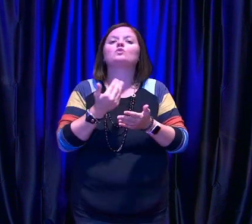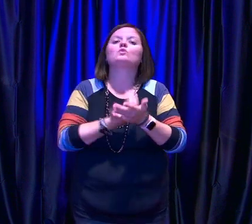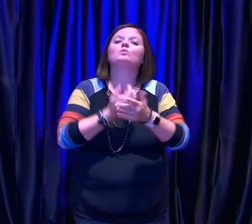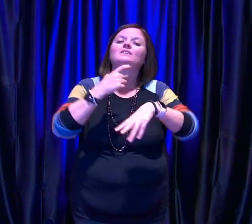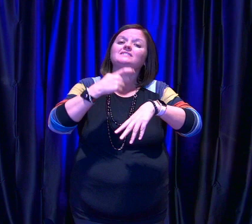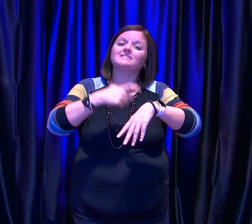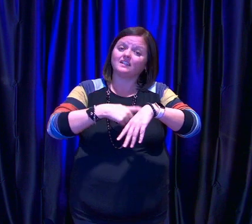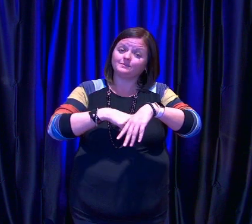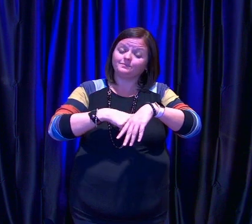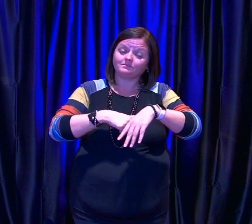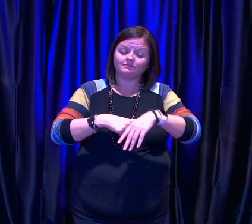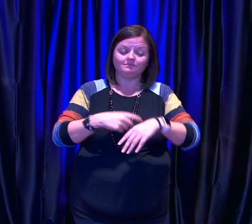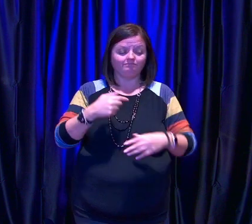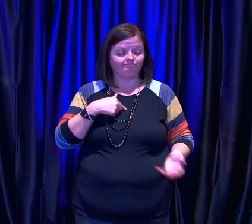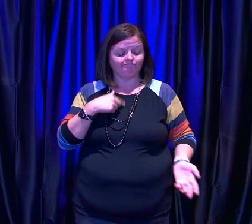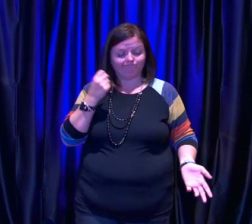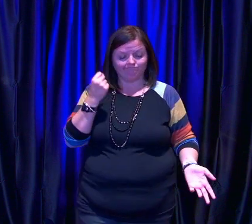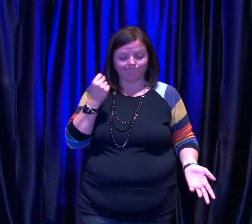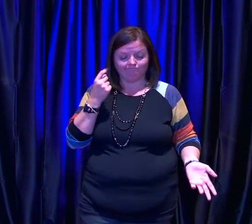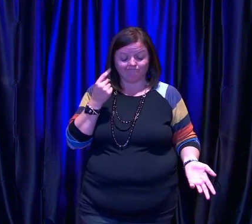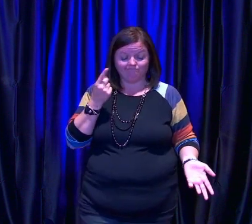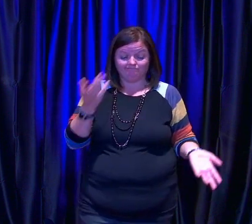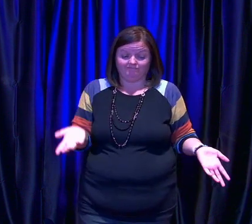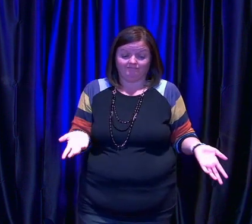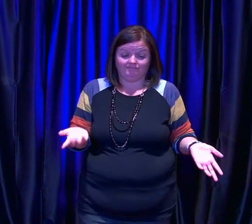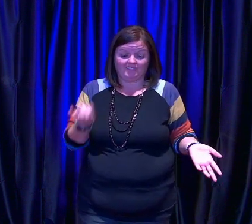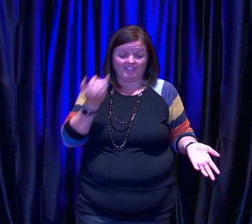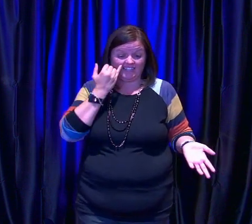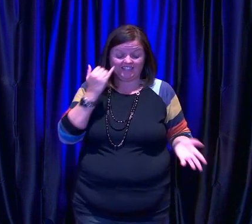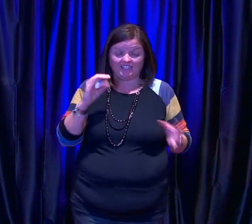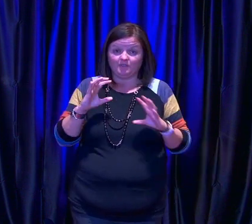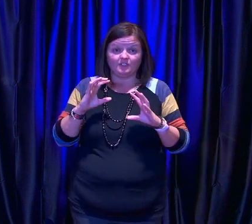and so i had to realize you know what if some